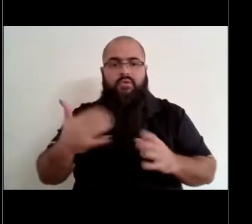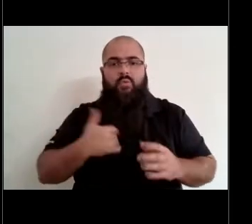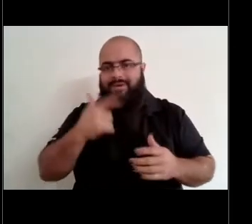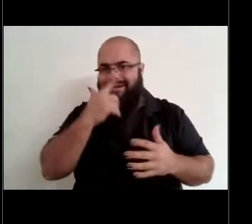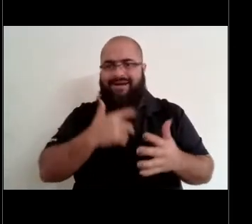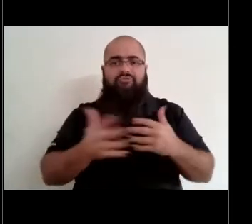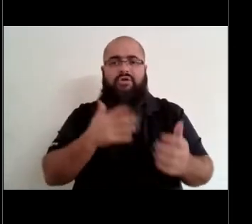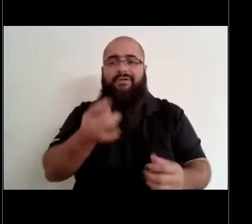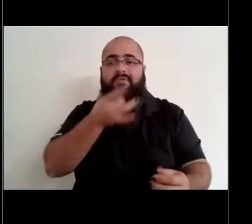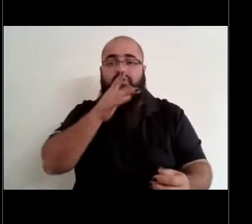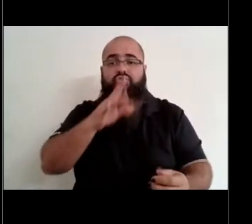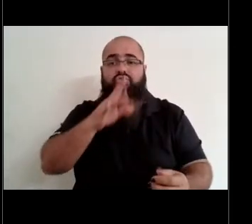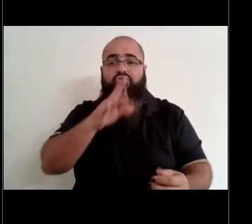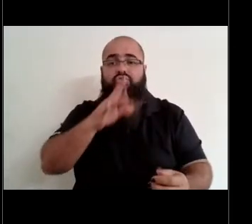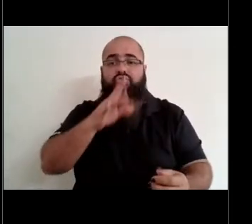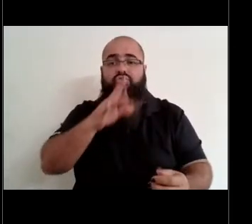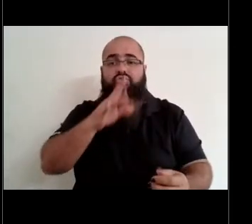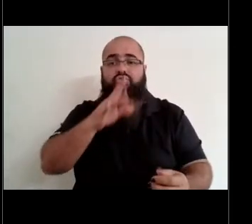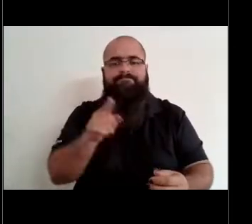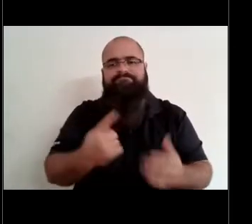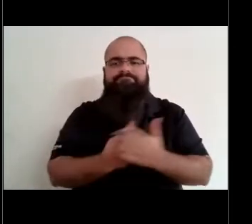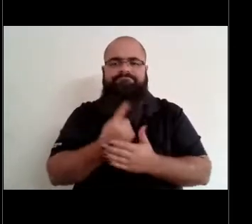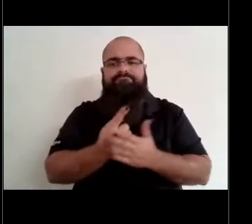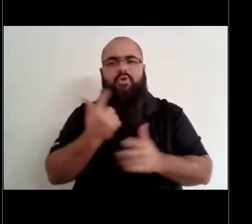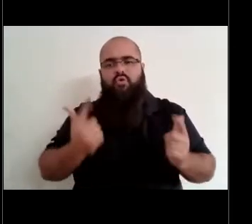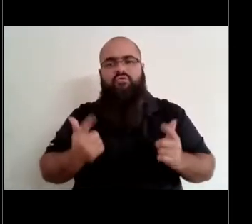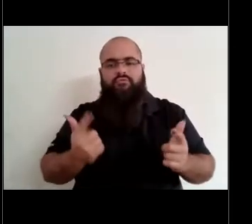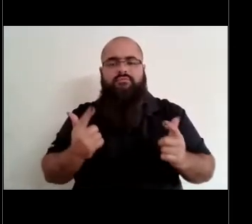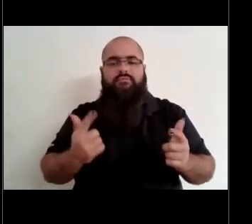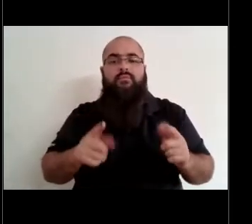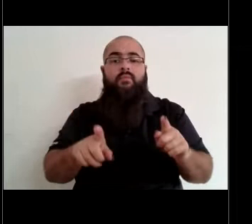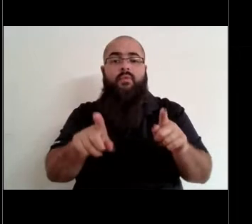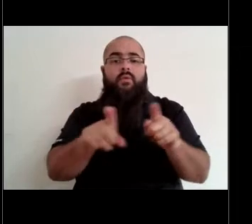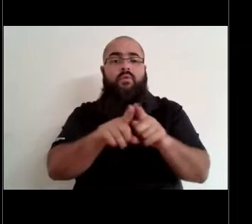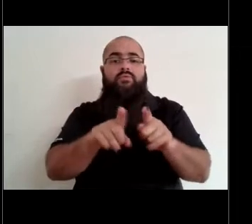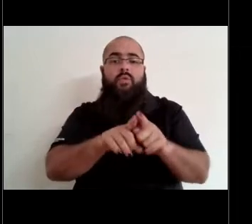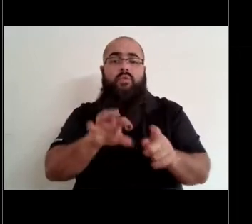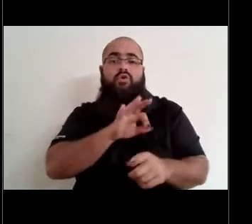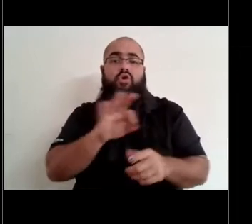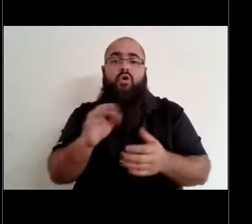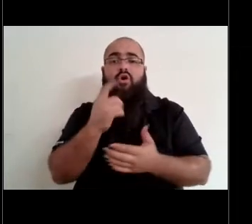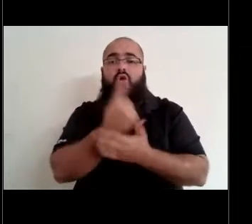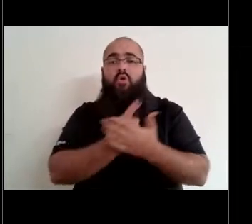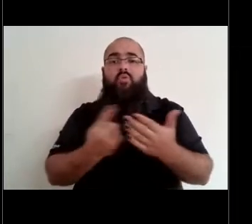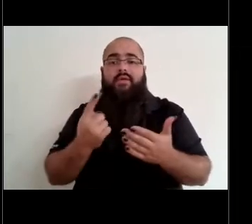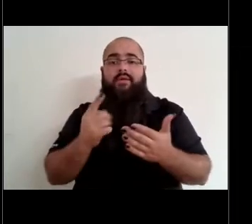partners, and if there's anybody from Paxton or other CFCs that support us, hello, and